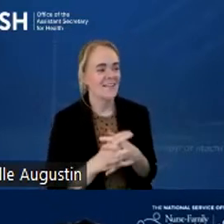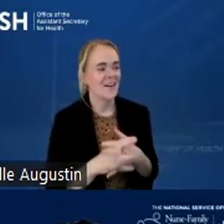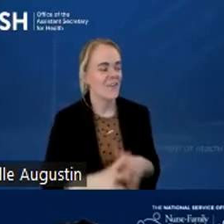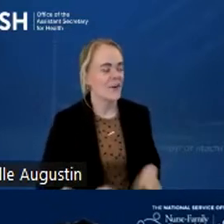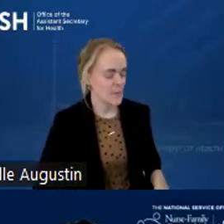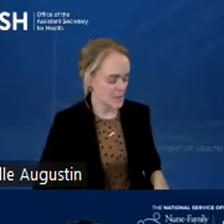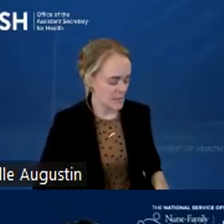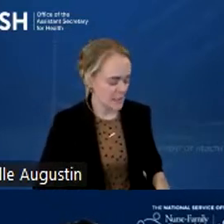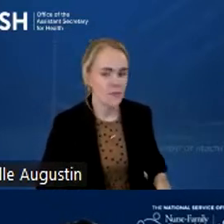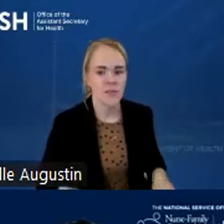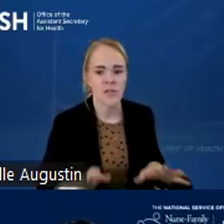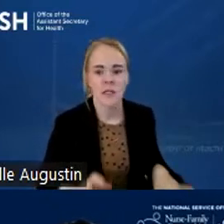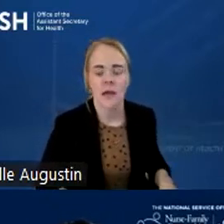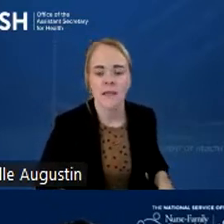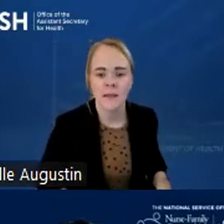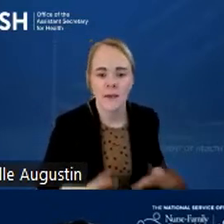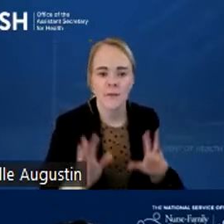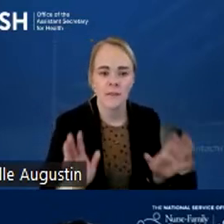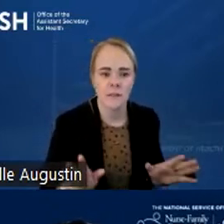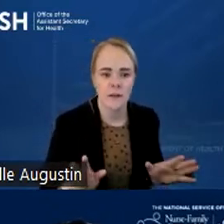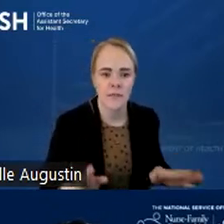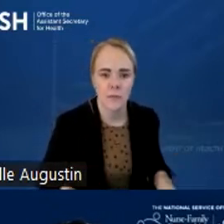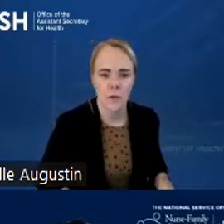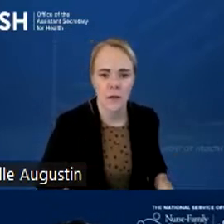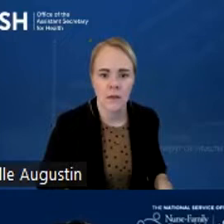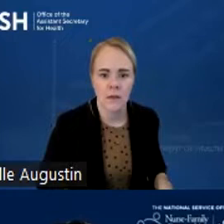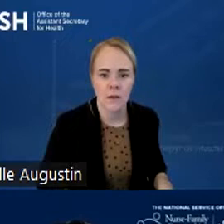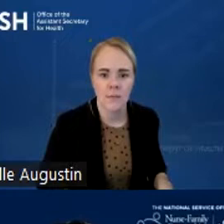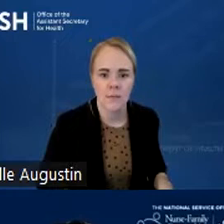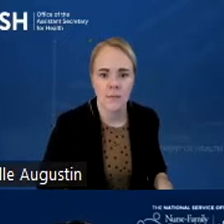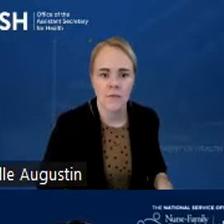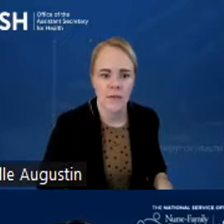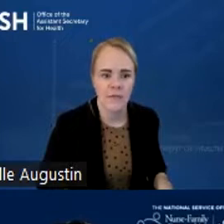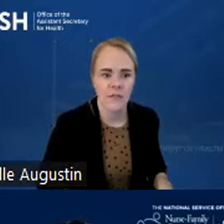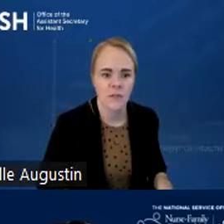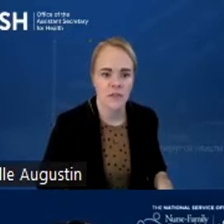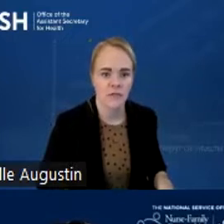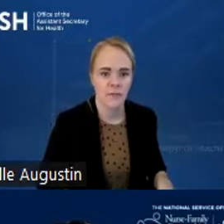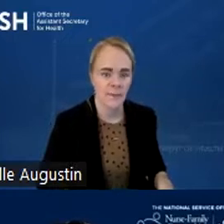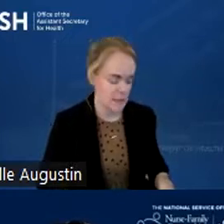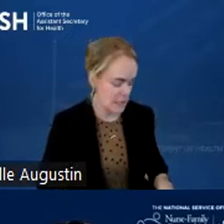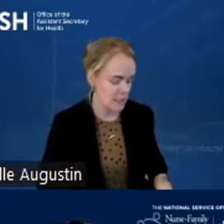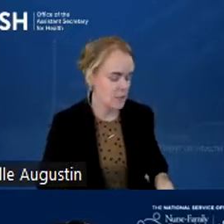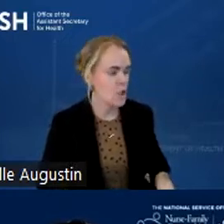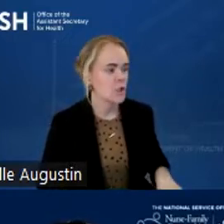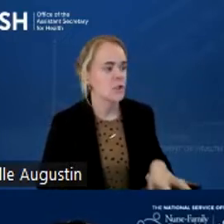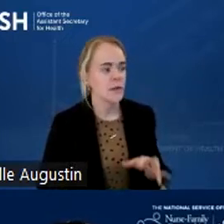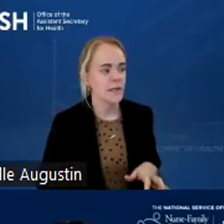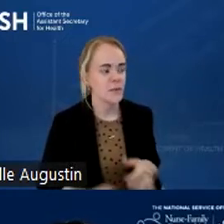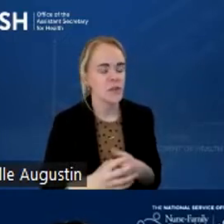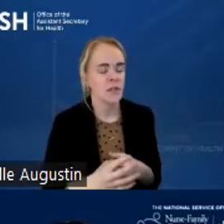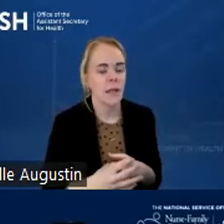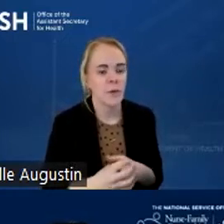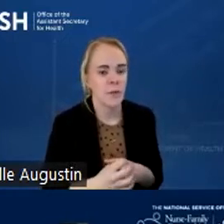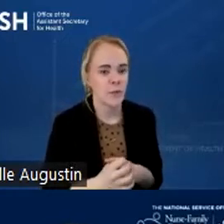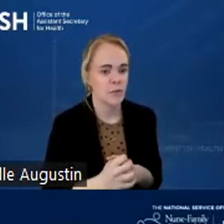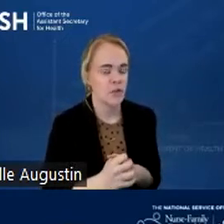I want to pose the next question. I think that was everyone for that first question, if I'm not mistaken. The next question that I want to post